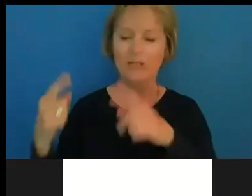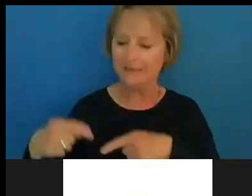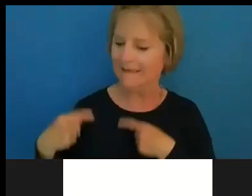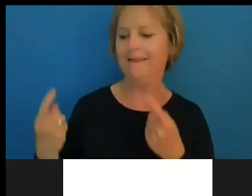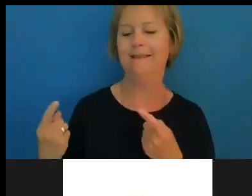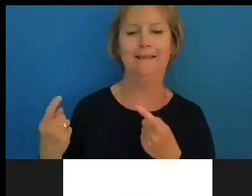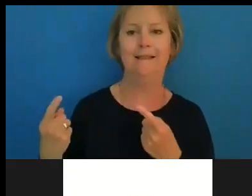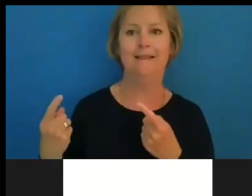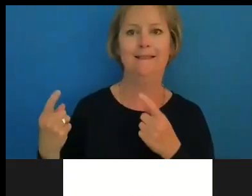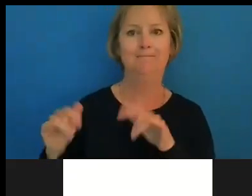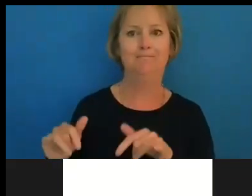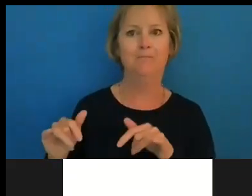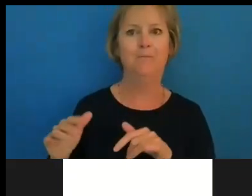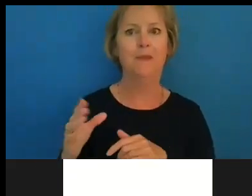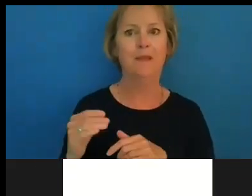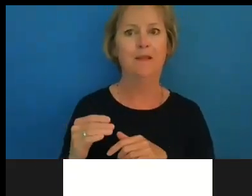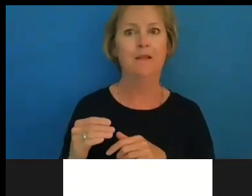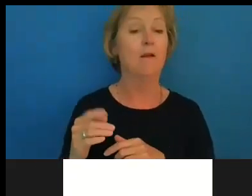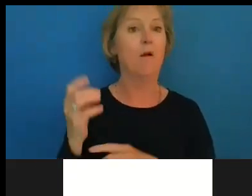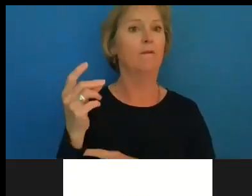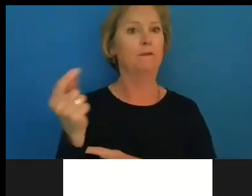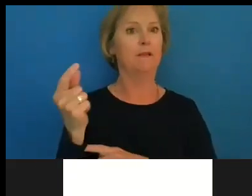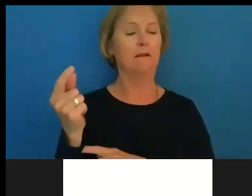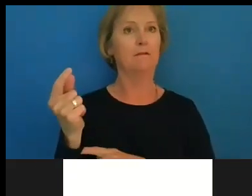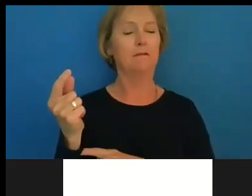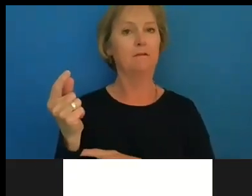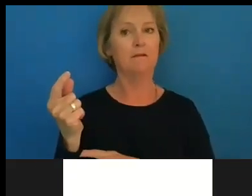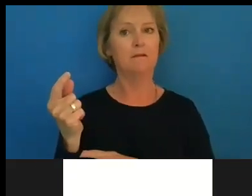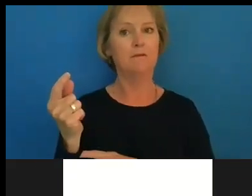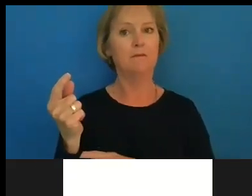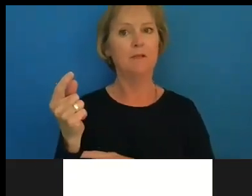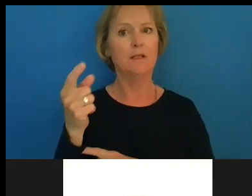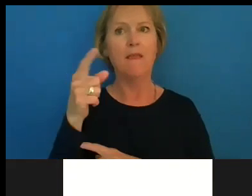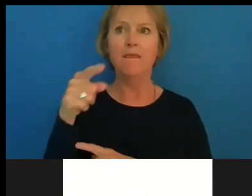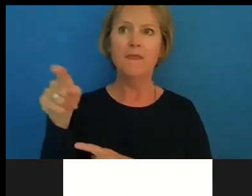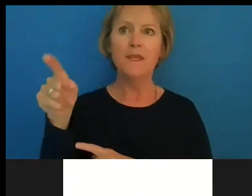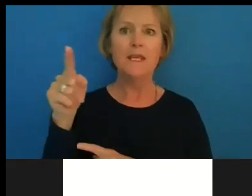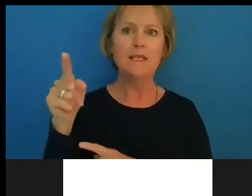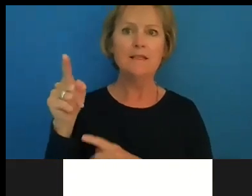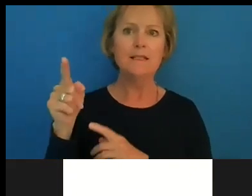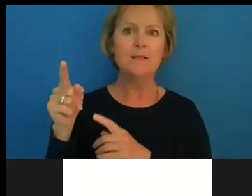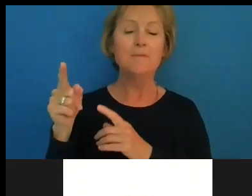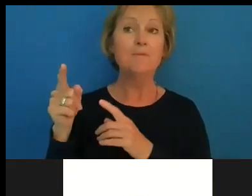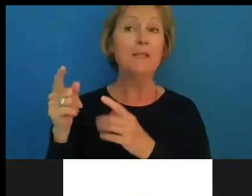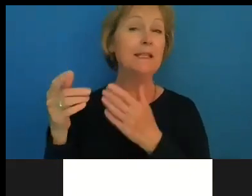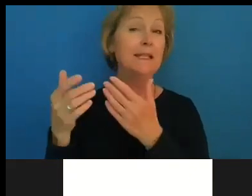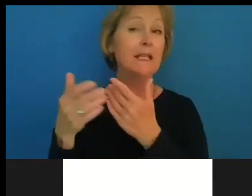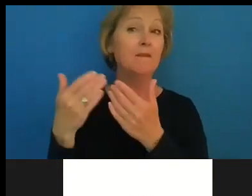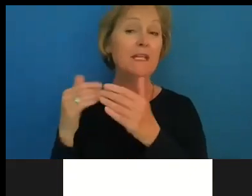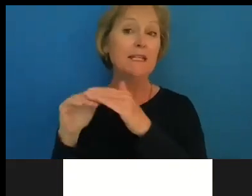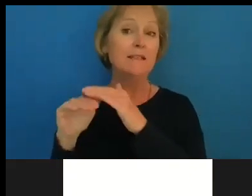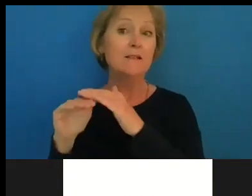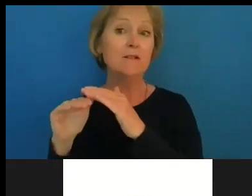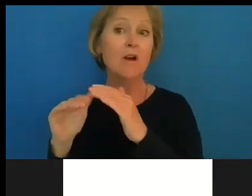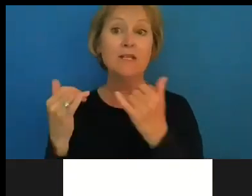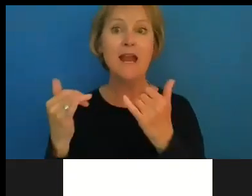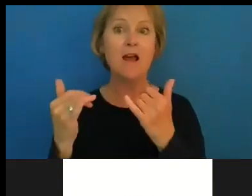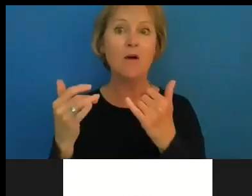All of a sudden these conveniences are now available--